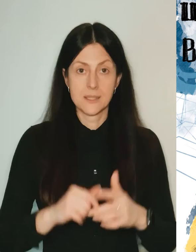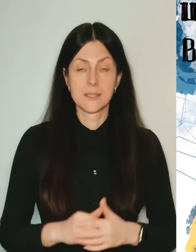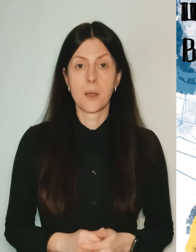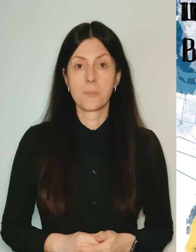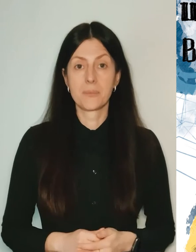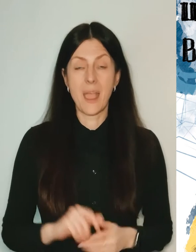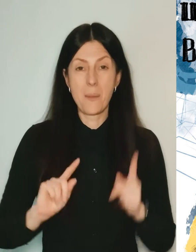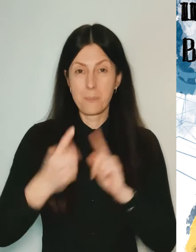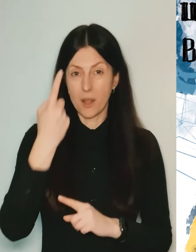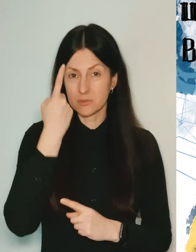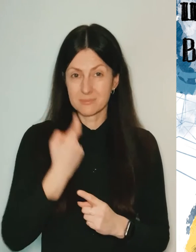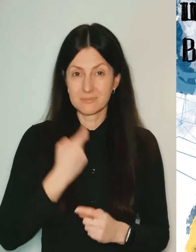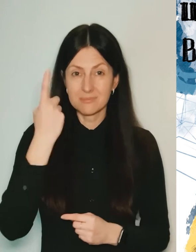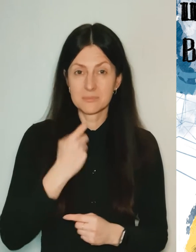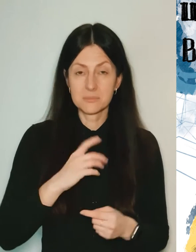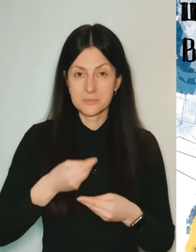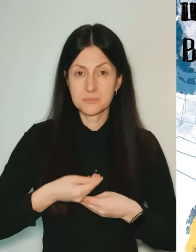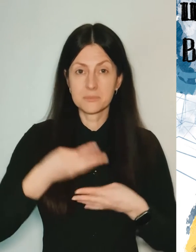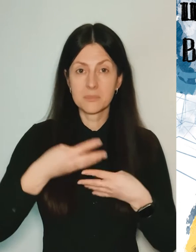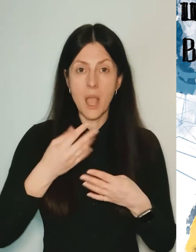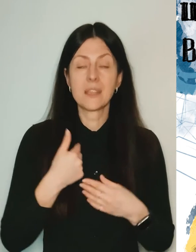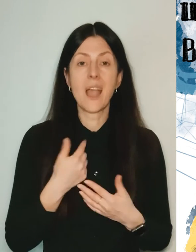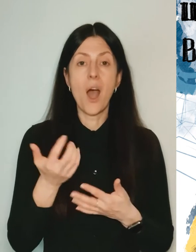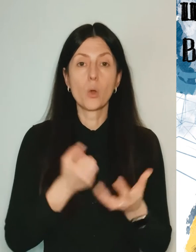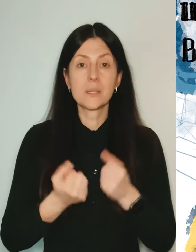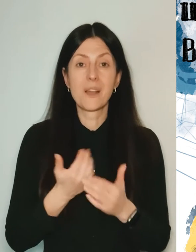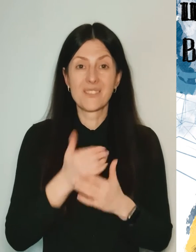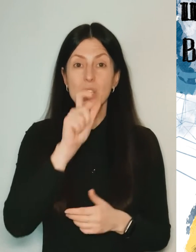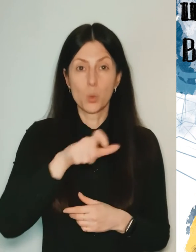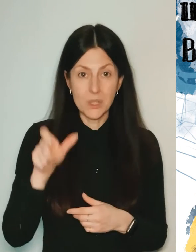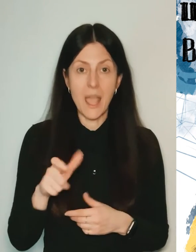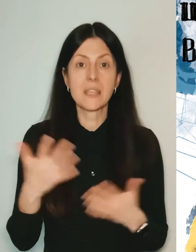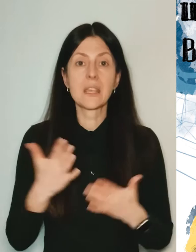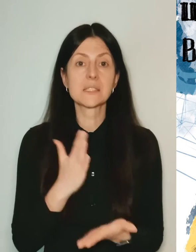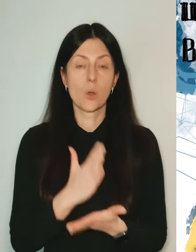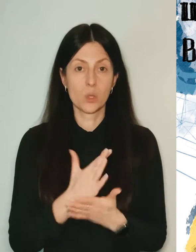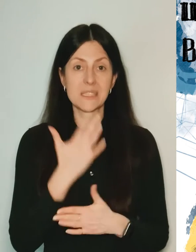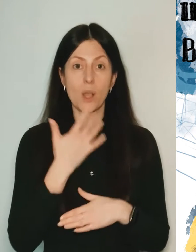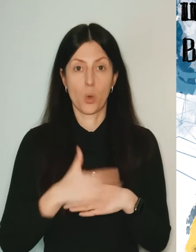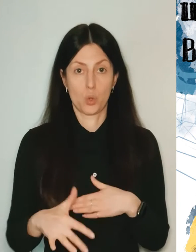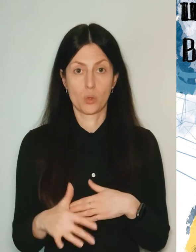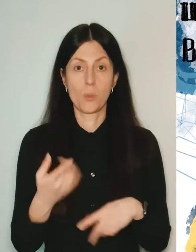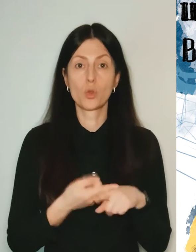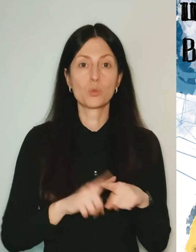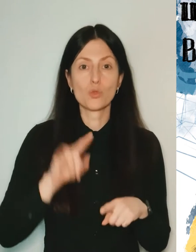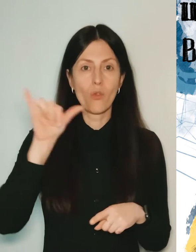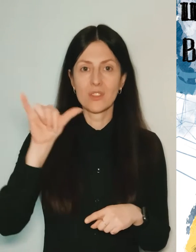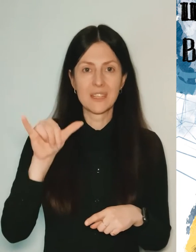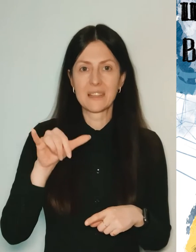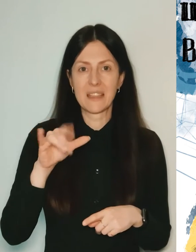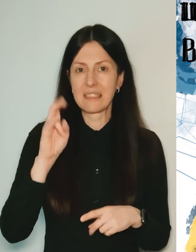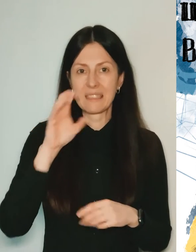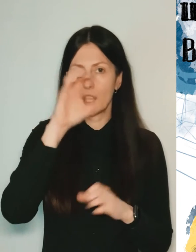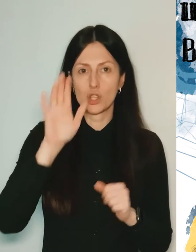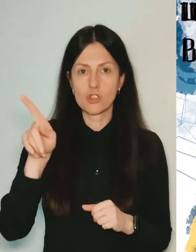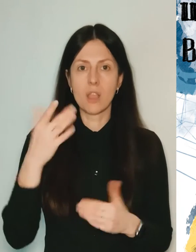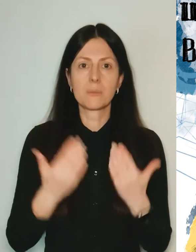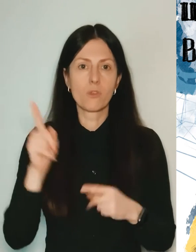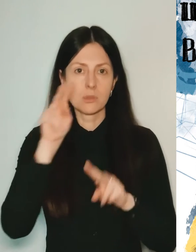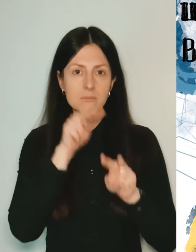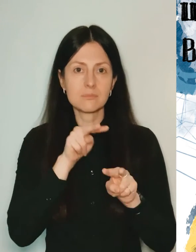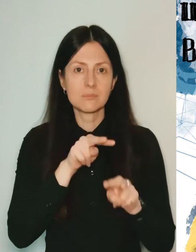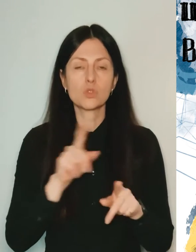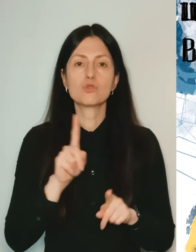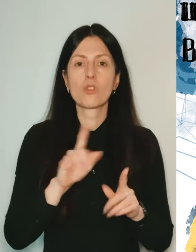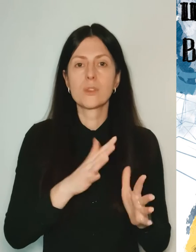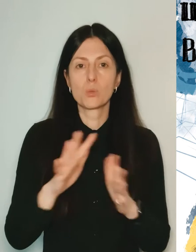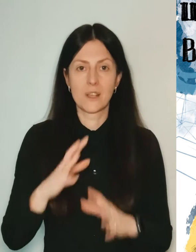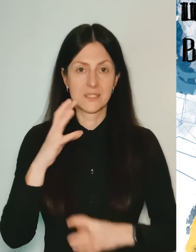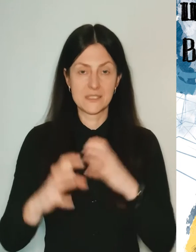I received the first messages from people who were abroad, because they did not have a night, and they probably monitored what is happening in the world now ..